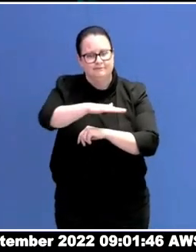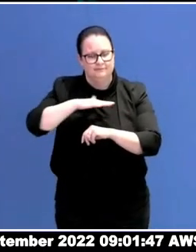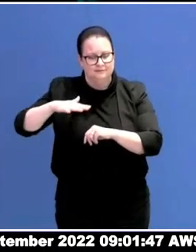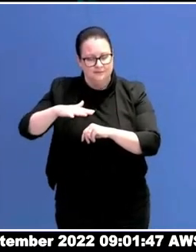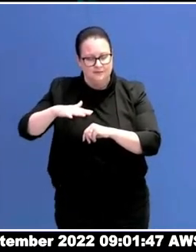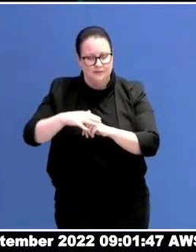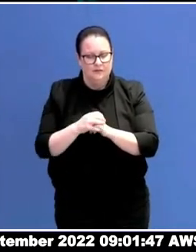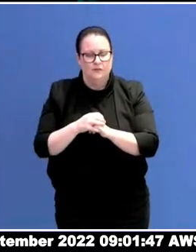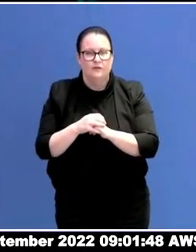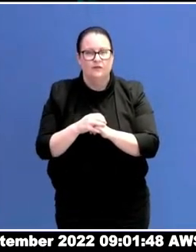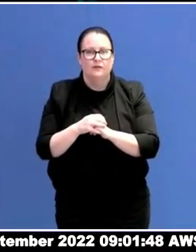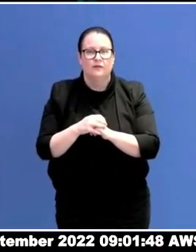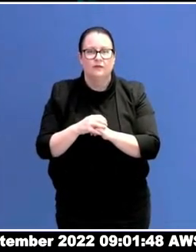Wadjak is where the city of Perth is situated.